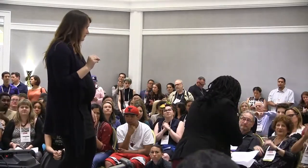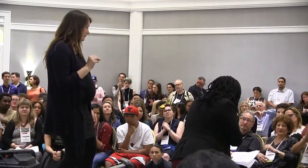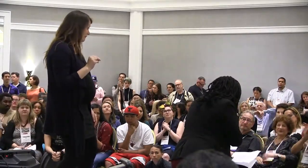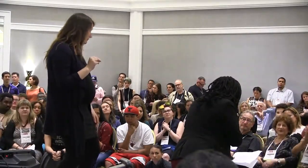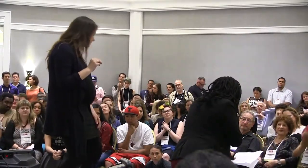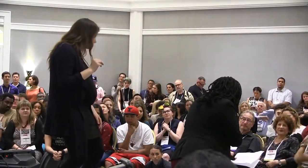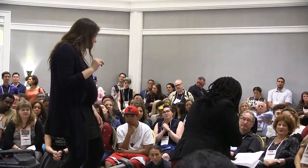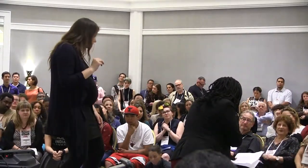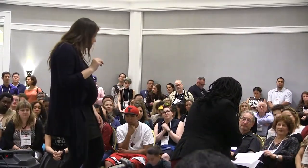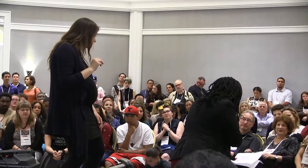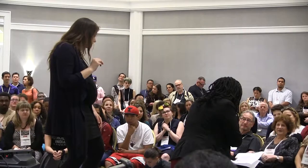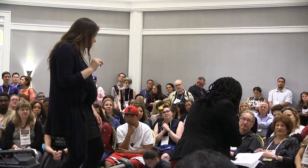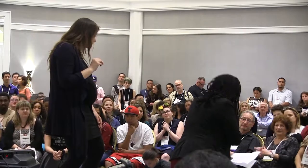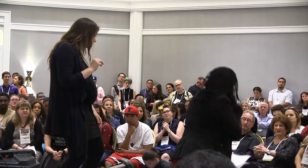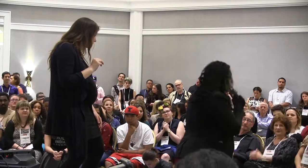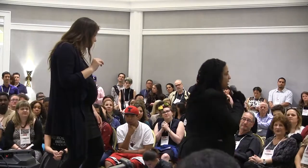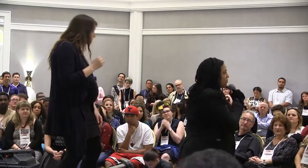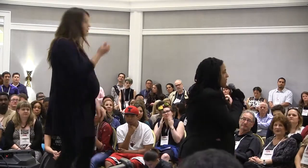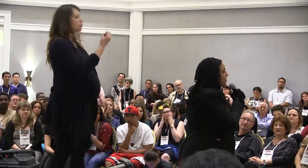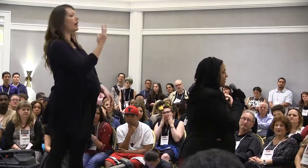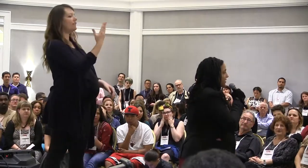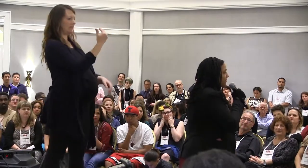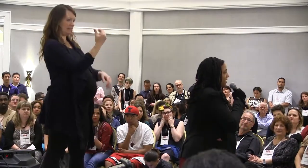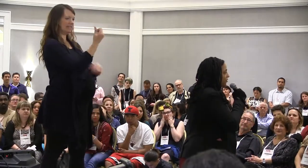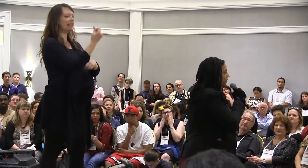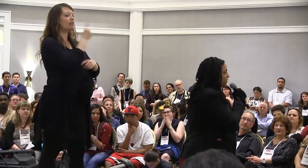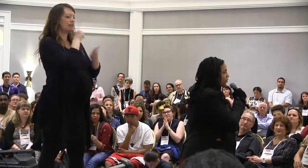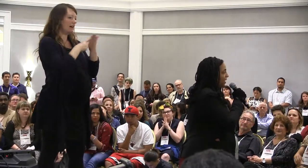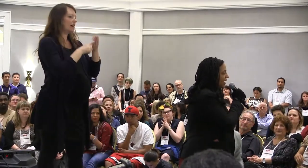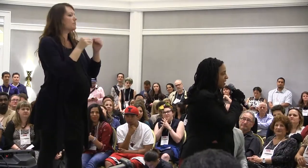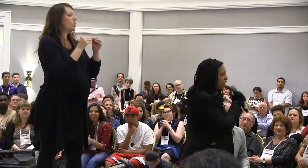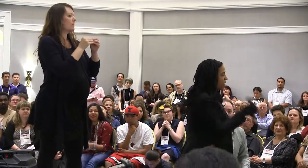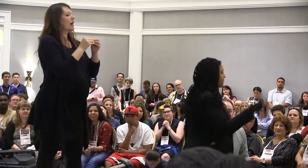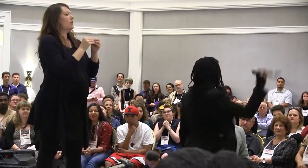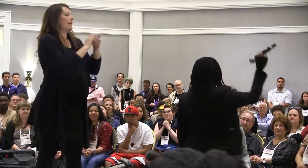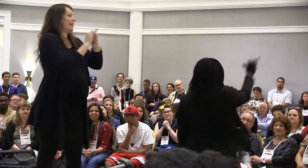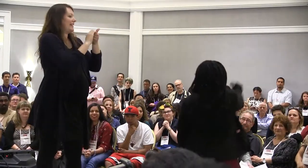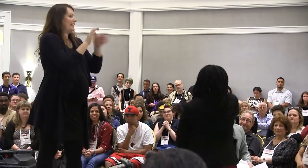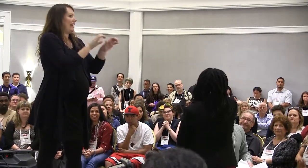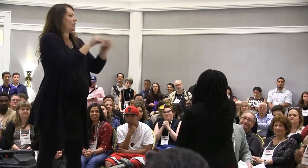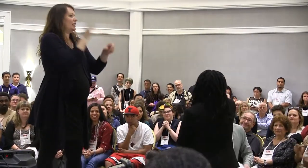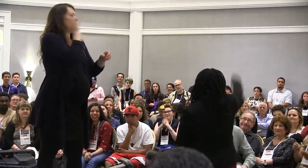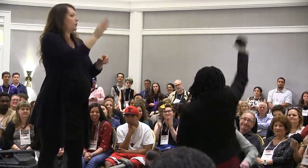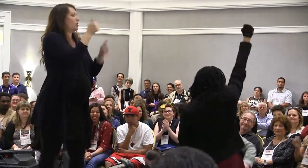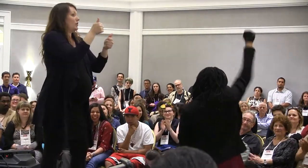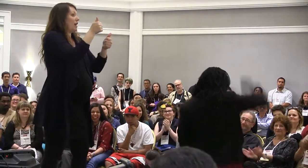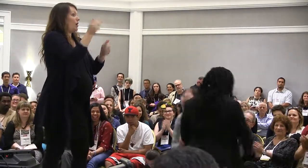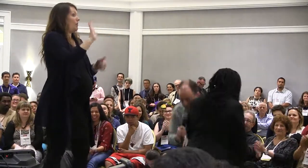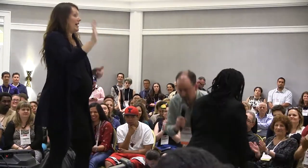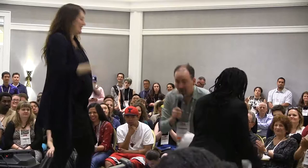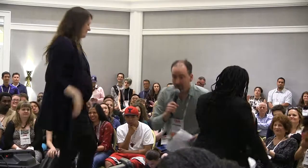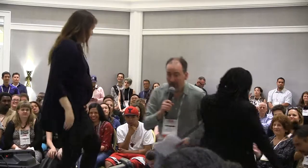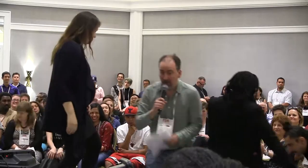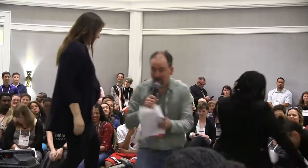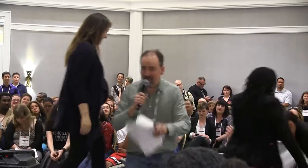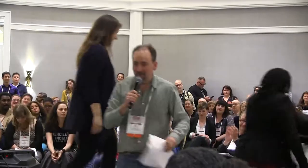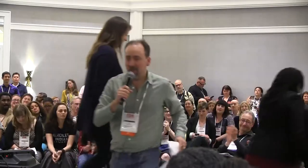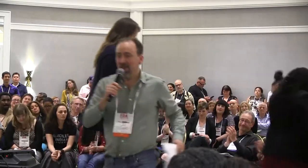12:15 on Saturday to talk more about collective action in the future. Handing off. Move! (applauding) (Gus) OK.